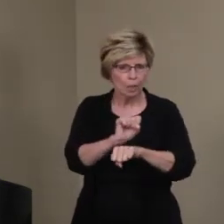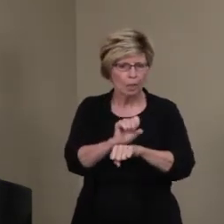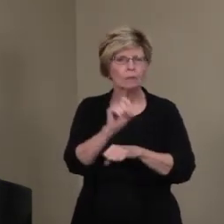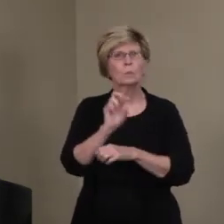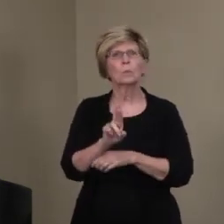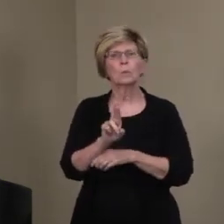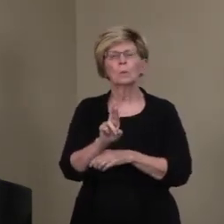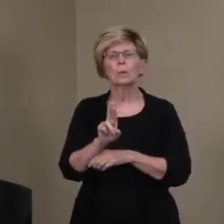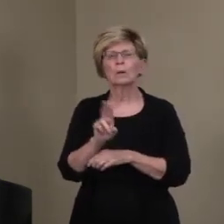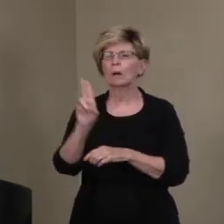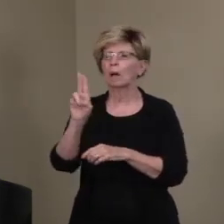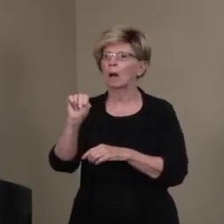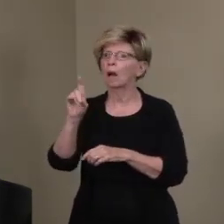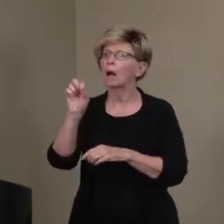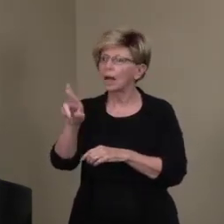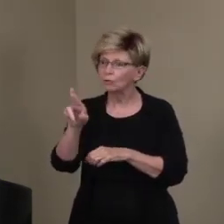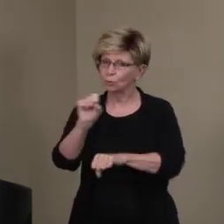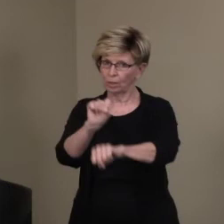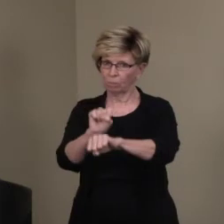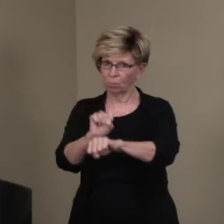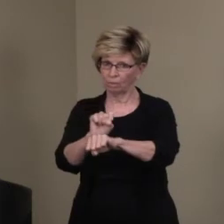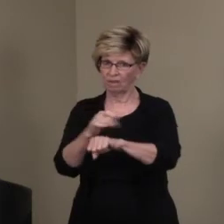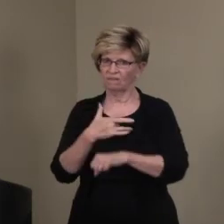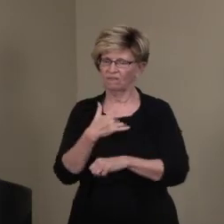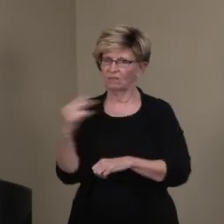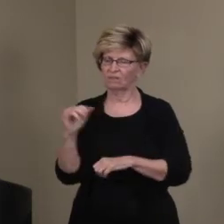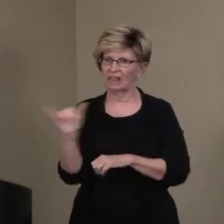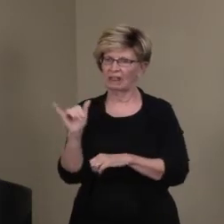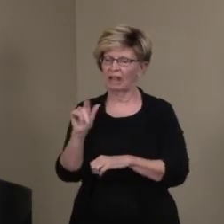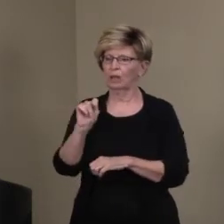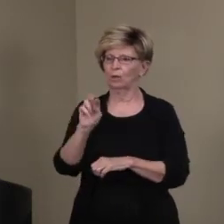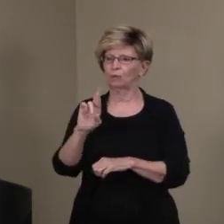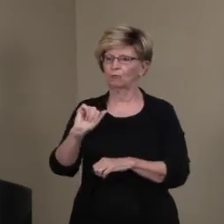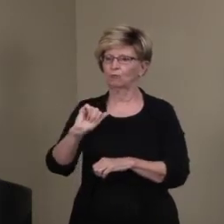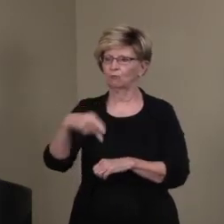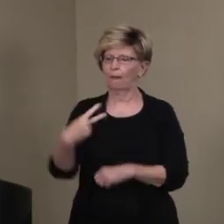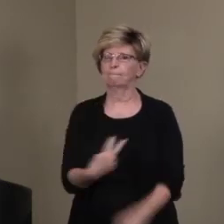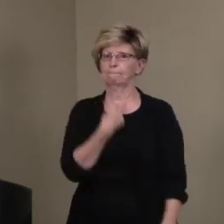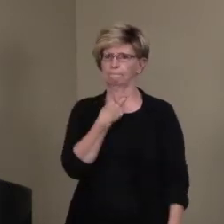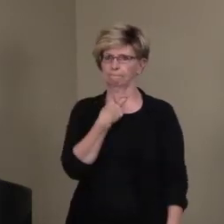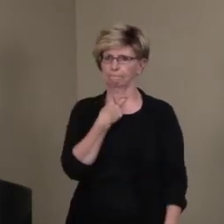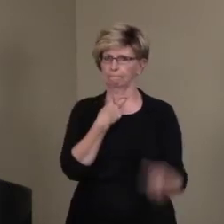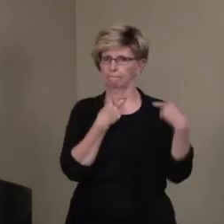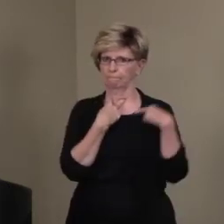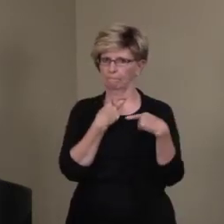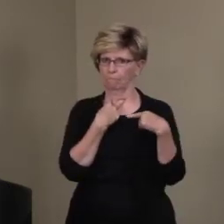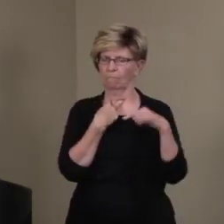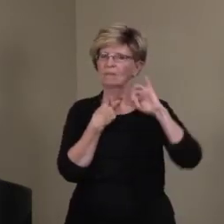sometimes it feels like not working or underemployment it feels like a truck